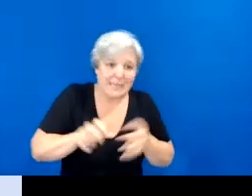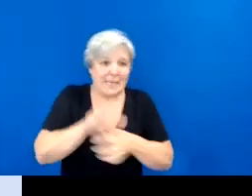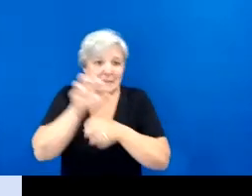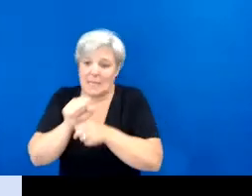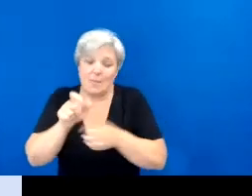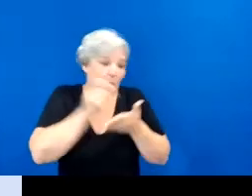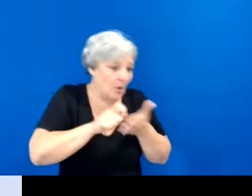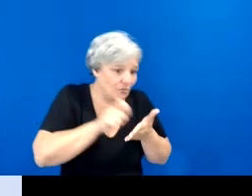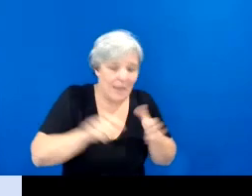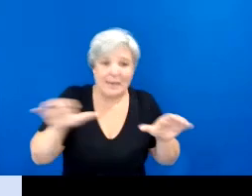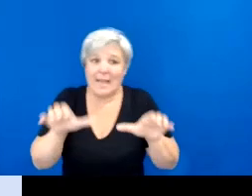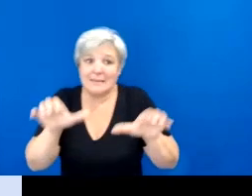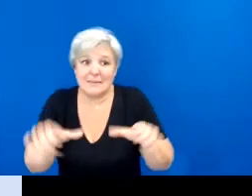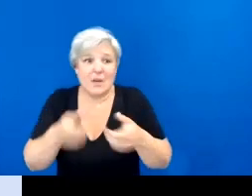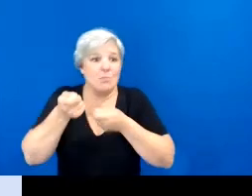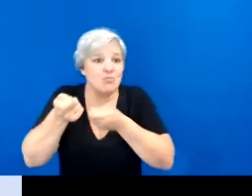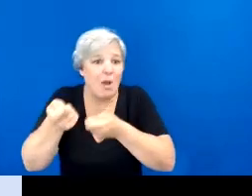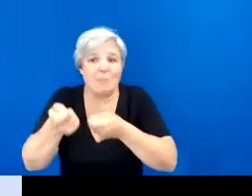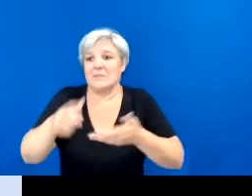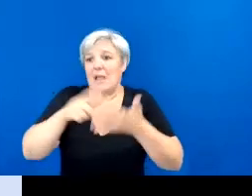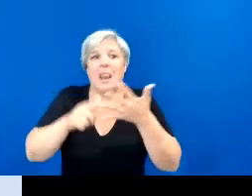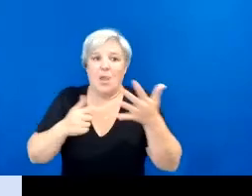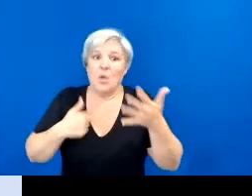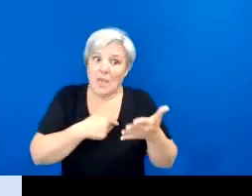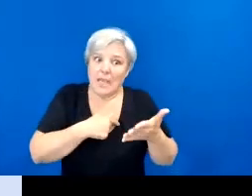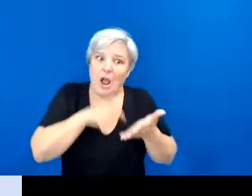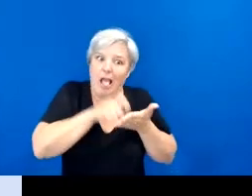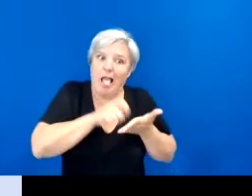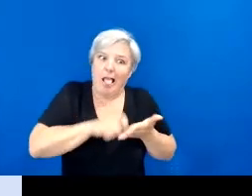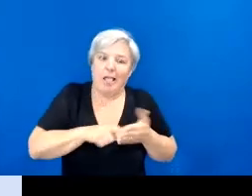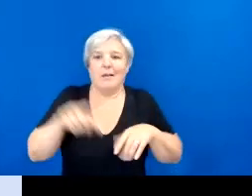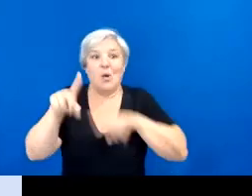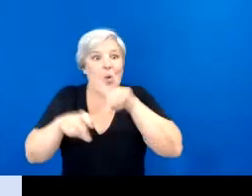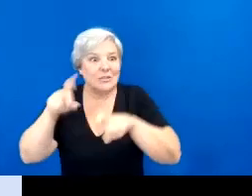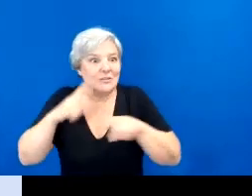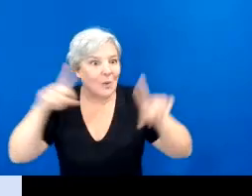prompts, discussion prompts, quiz questions all the time.